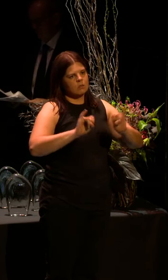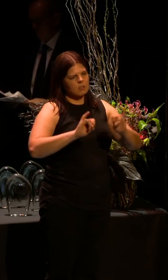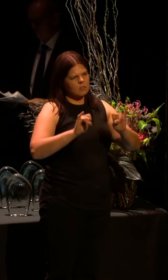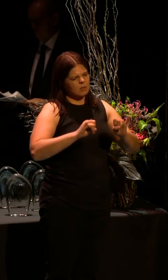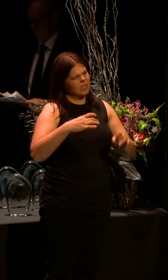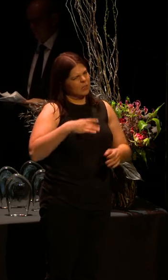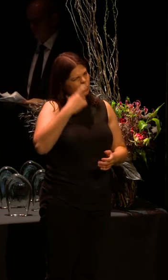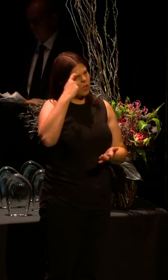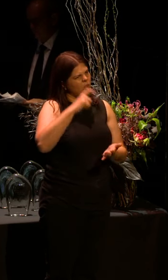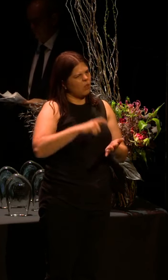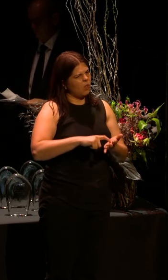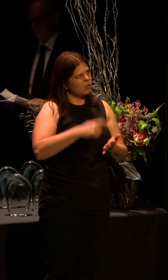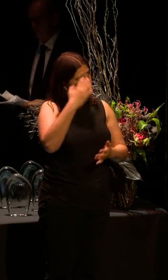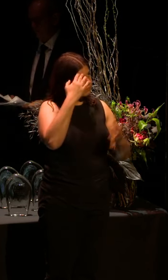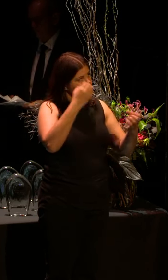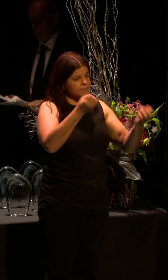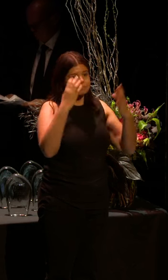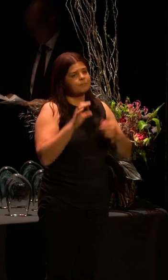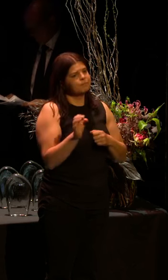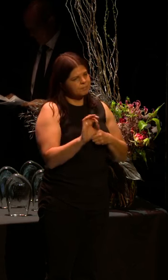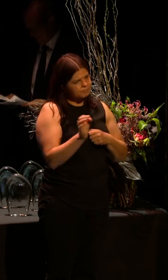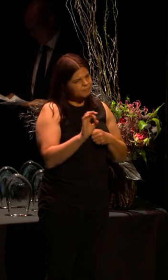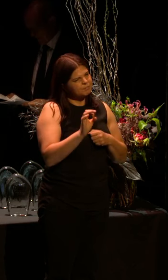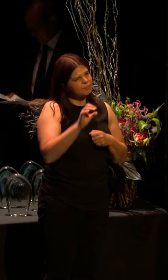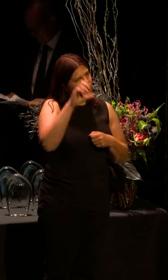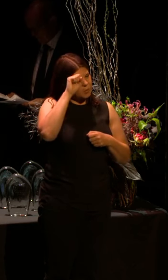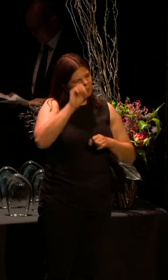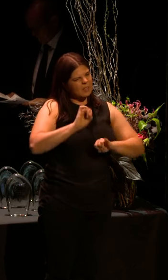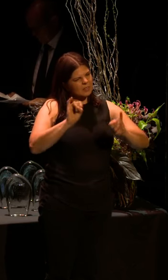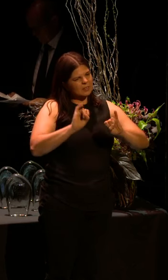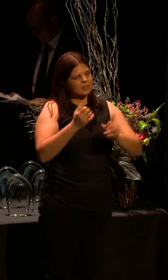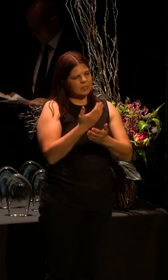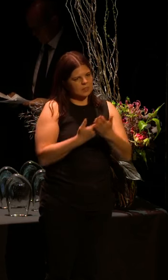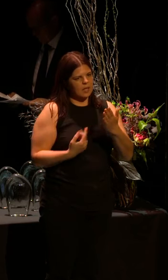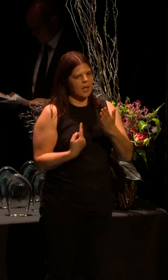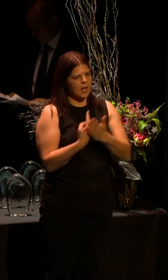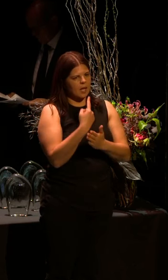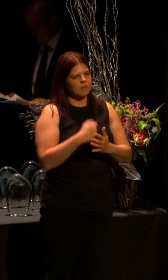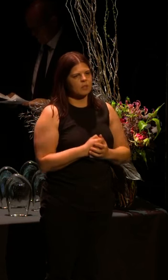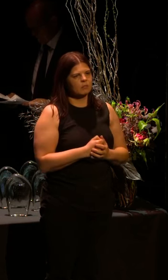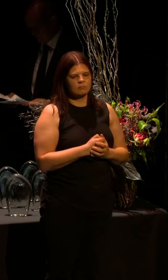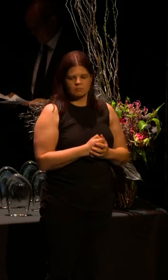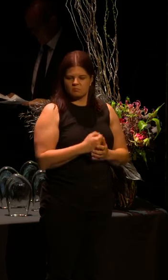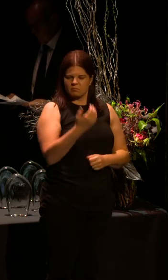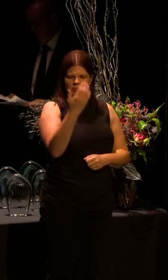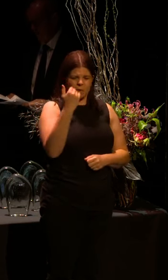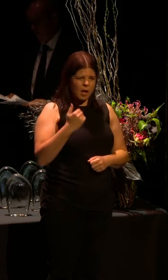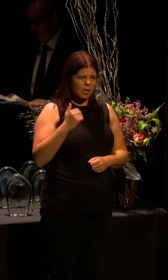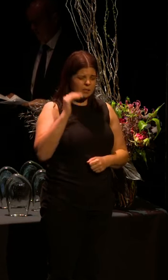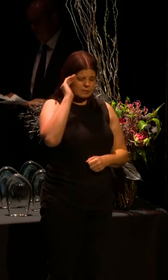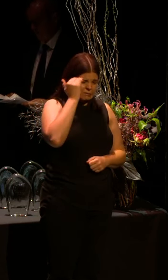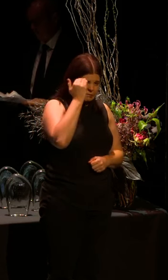and the struggle, survival, and dreams of our ancestors must and should be recognised as Australia's history.